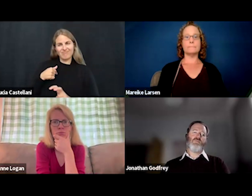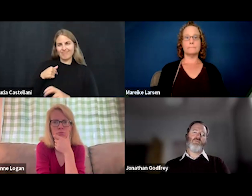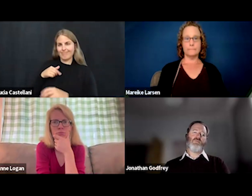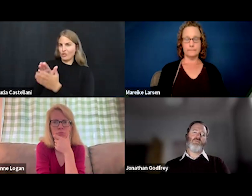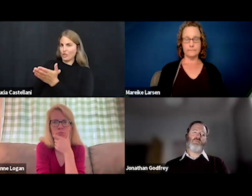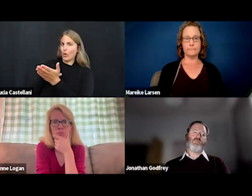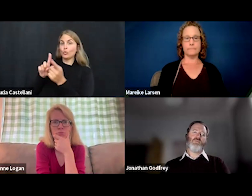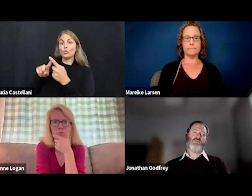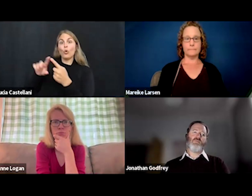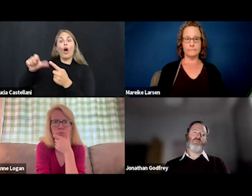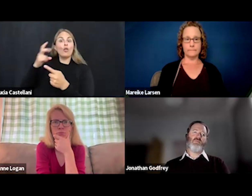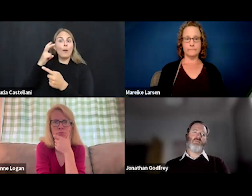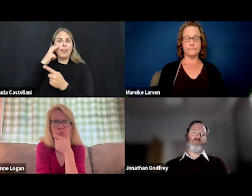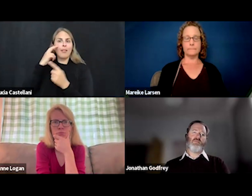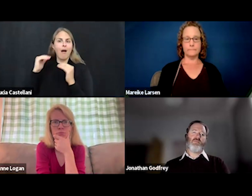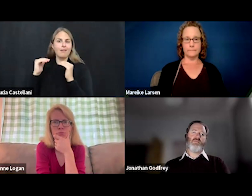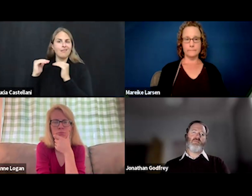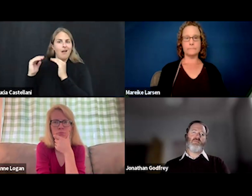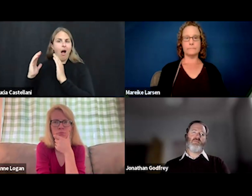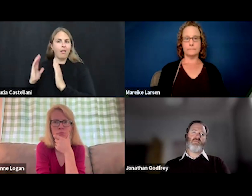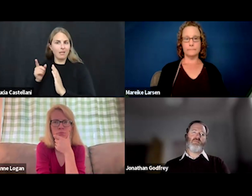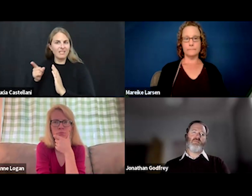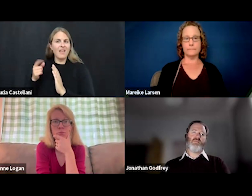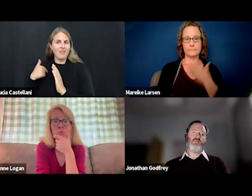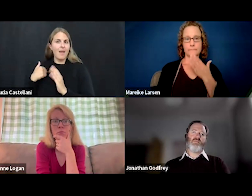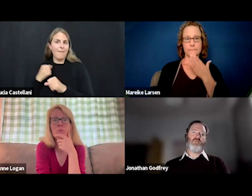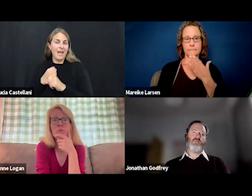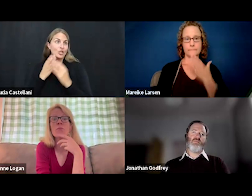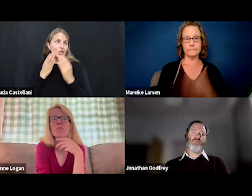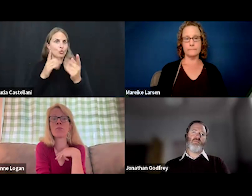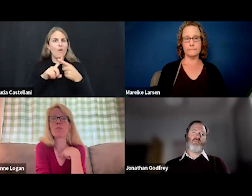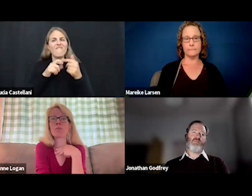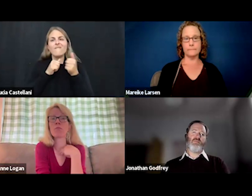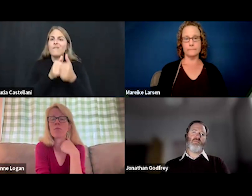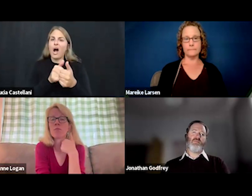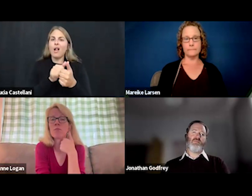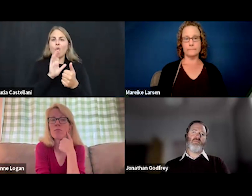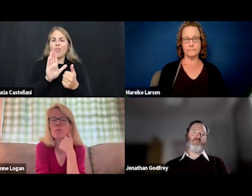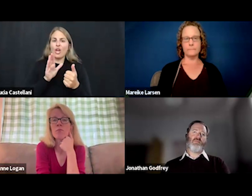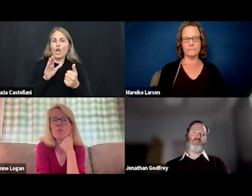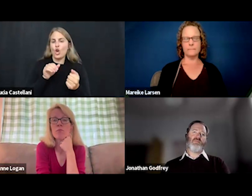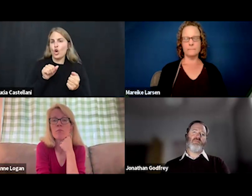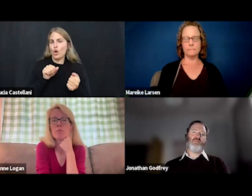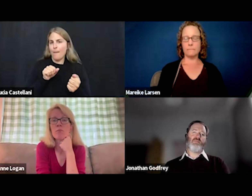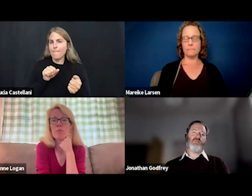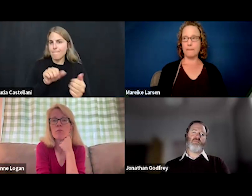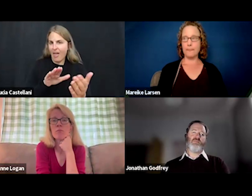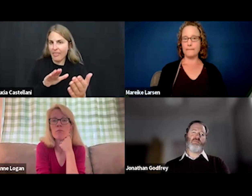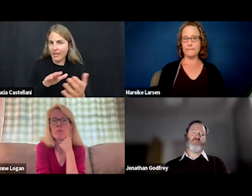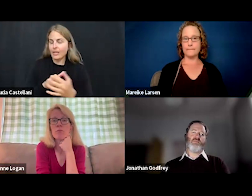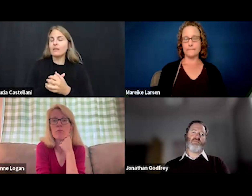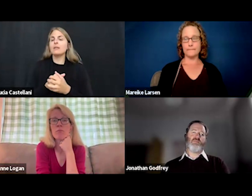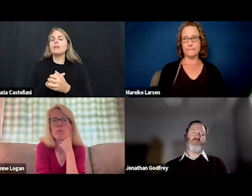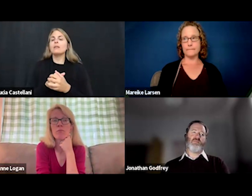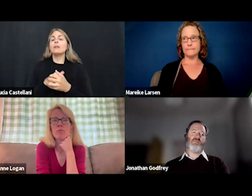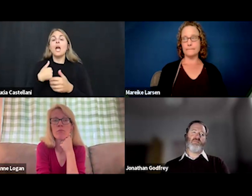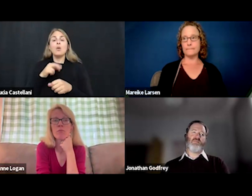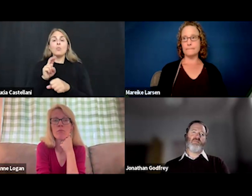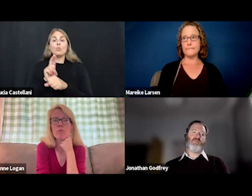are not in this room for giving me a suggestion to follow that method. And other times, we are using Python files